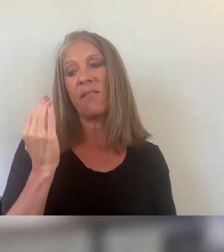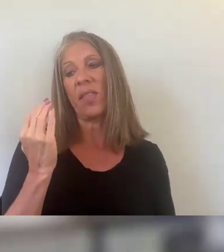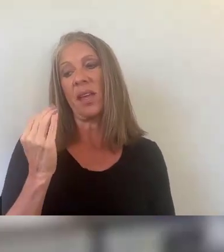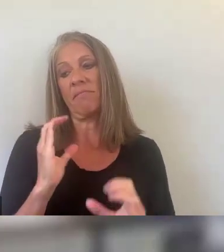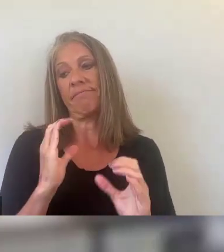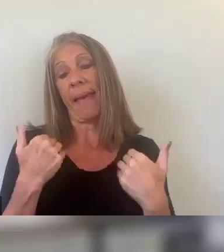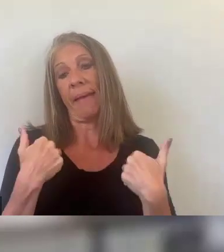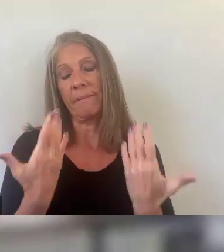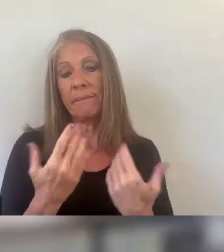ANA ACTON: